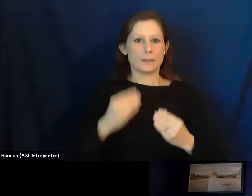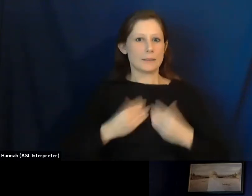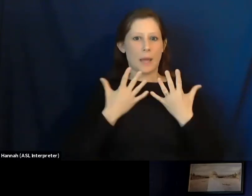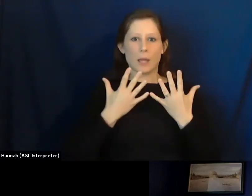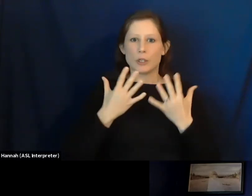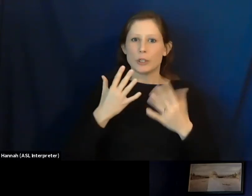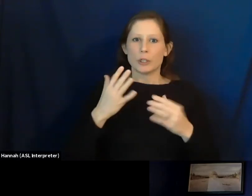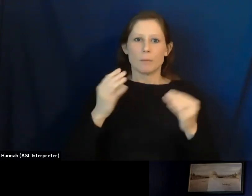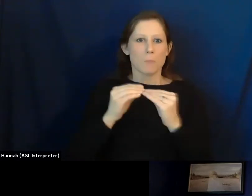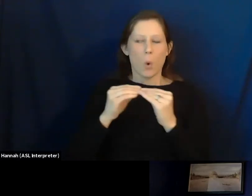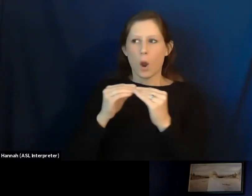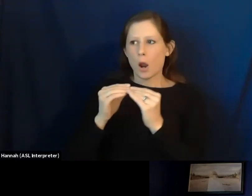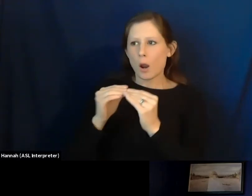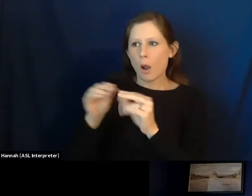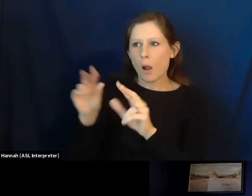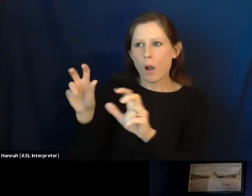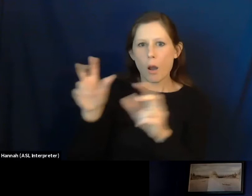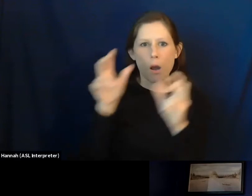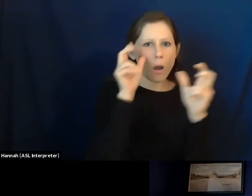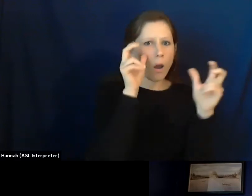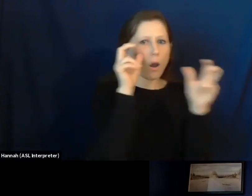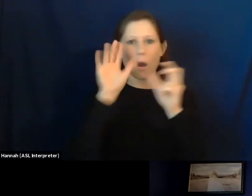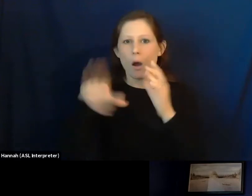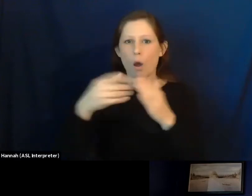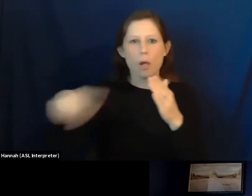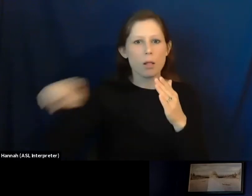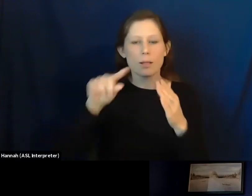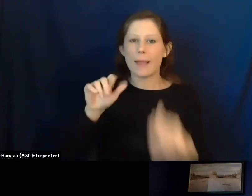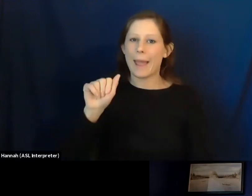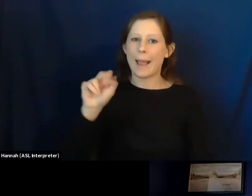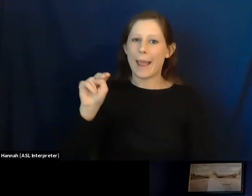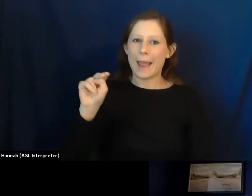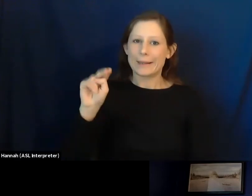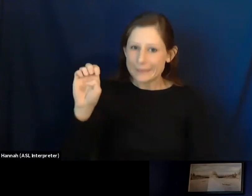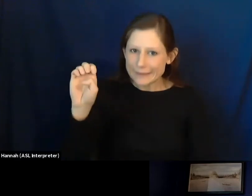about the work of all our colleagues at A&E and Dance the Vote and the Historical Society.